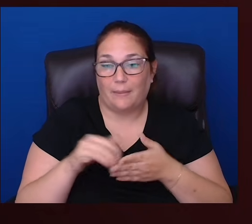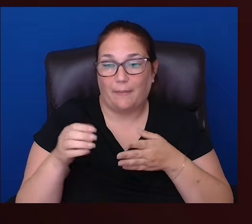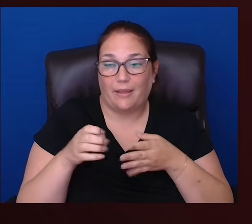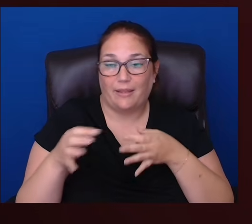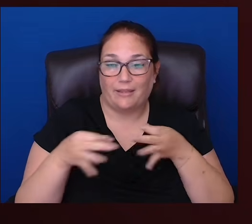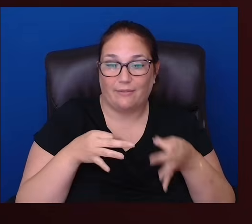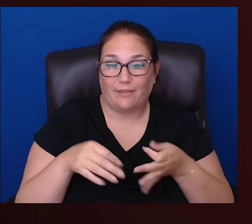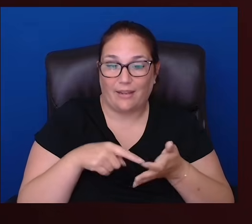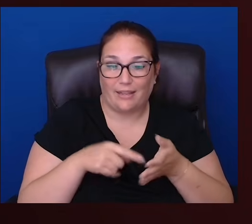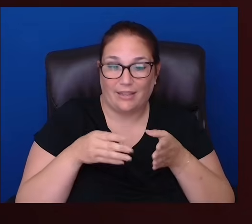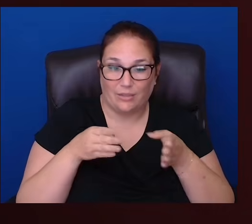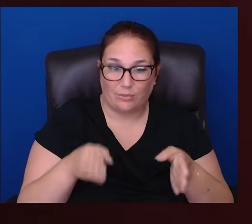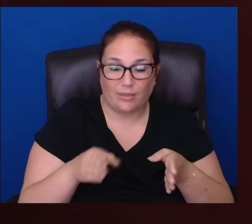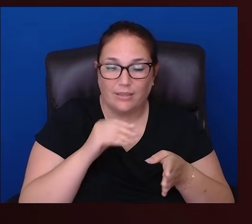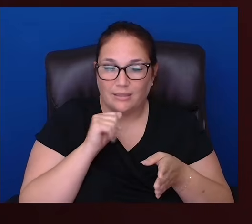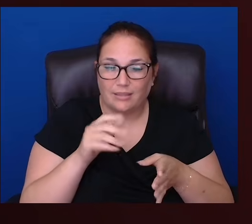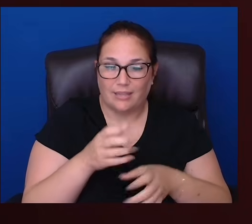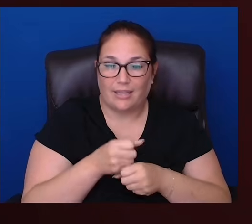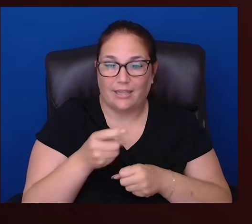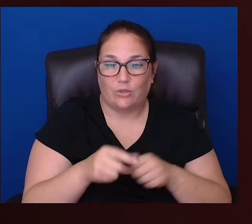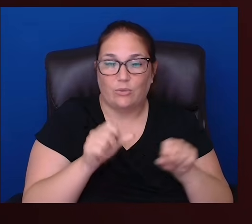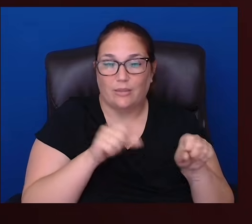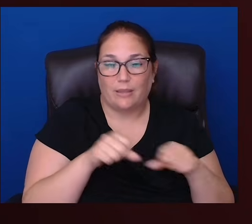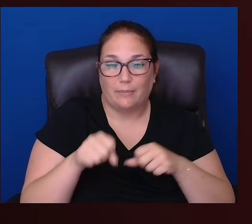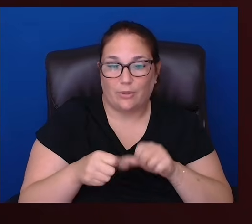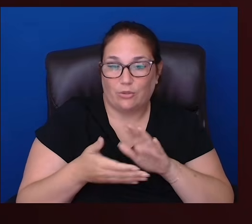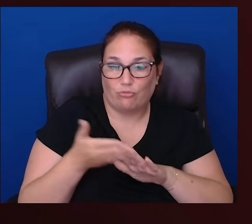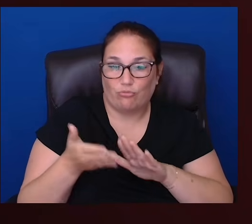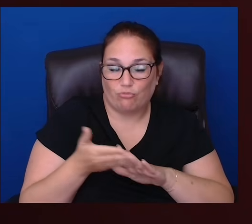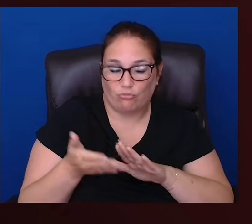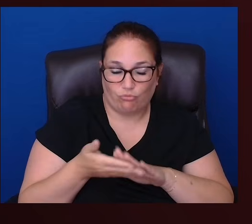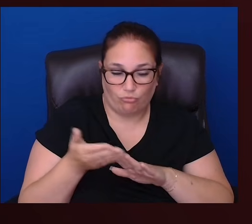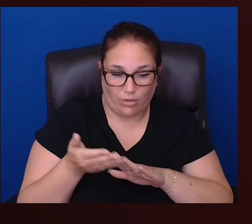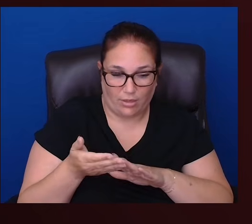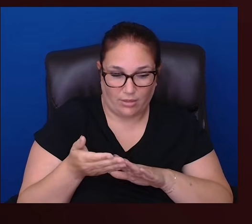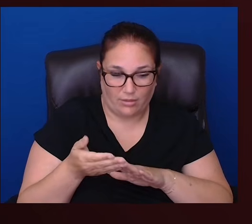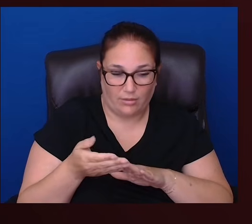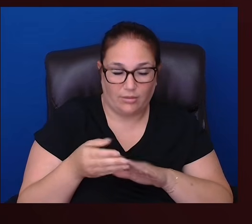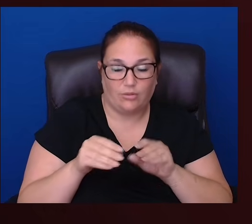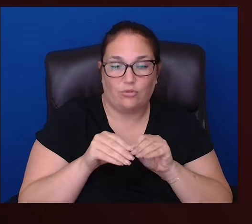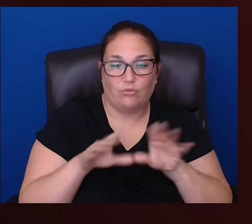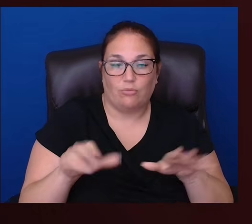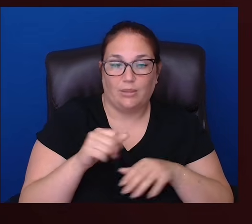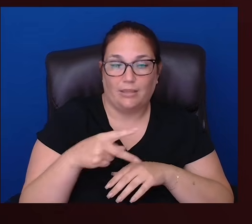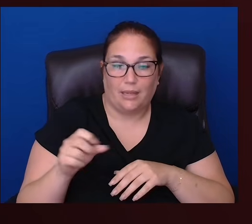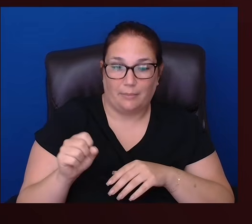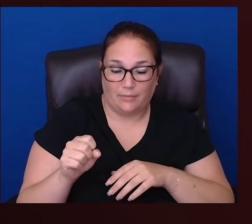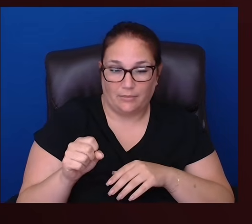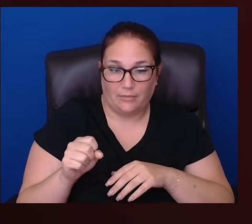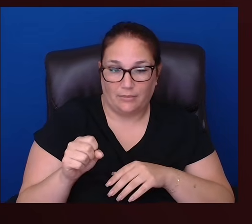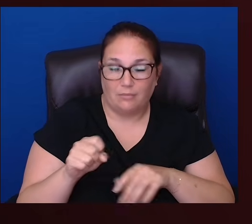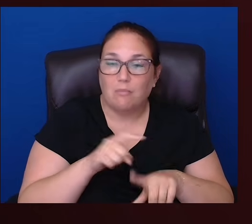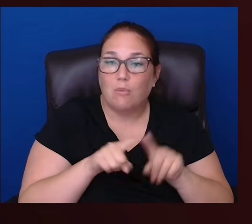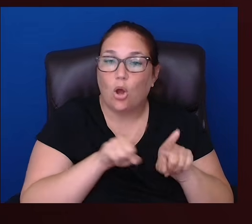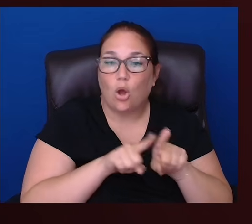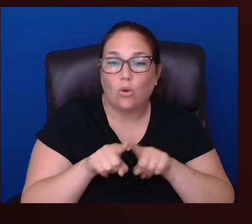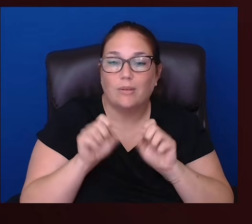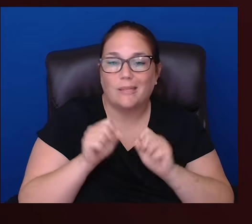it doesn't just get you the ability to run the distributed application but it also can be transformed into resources